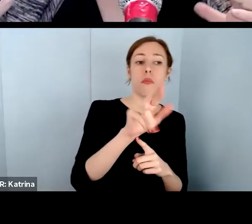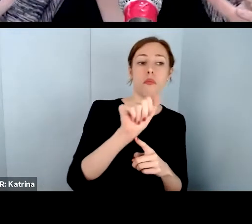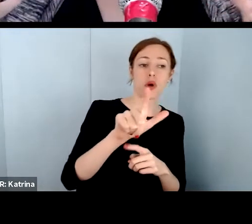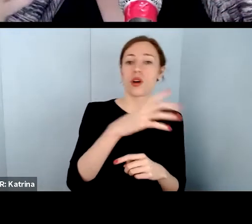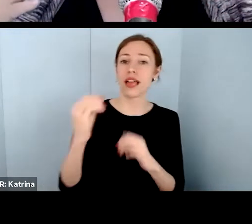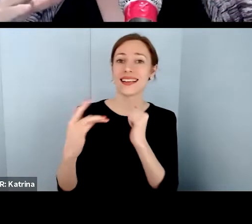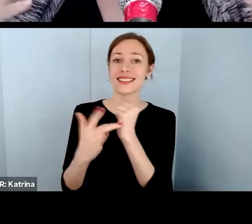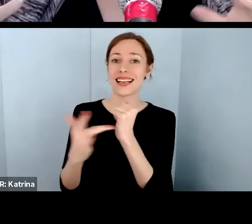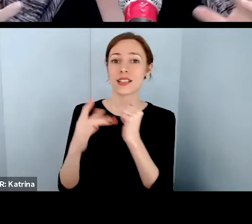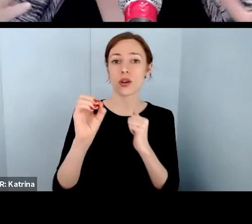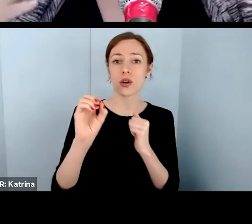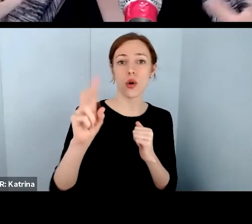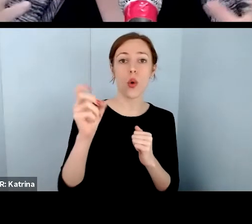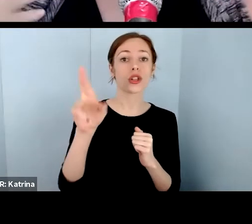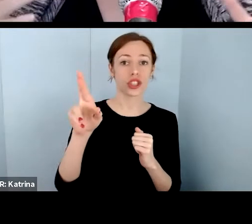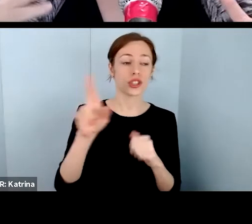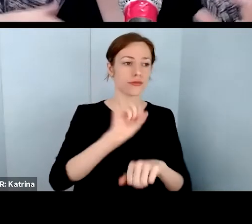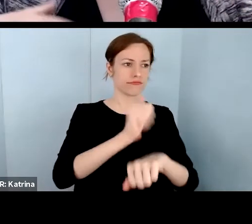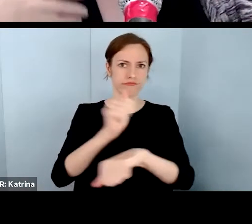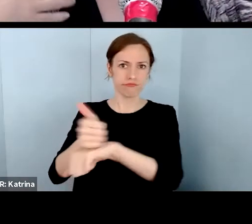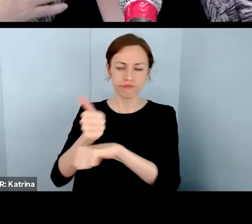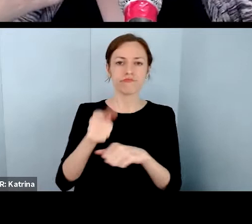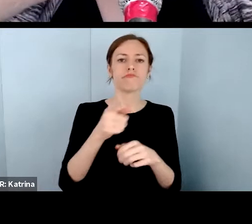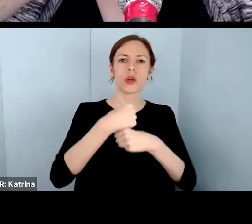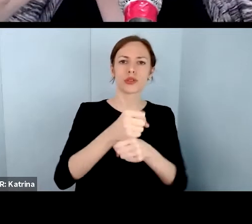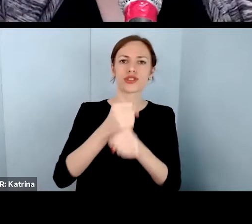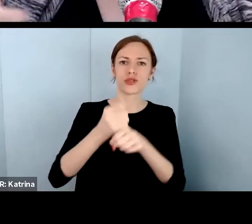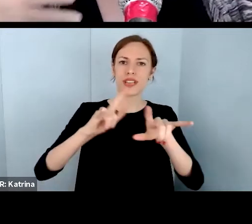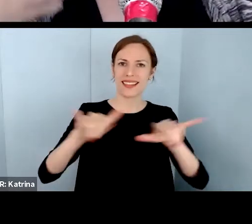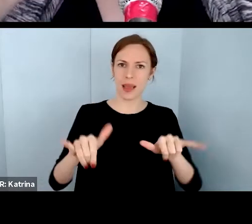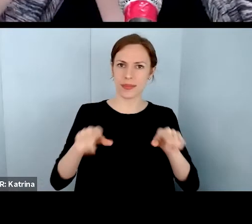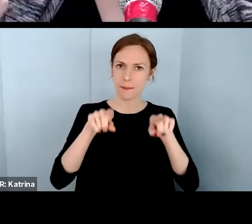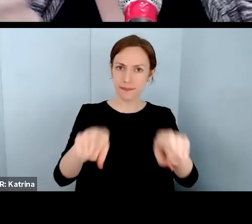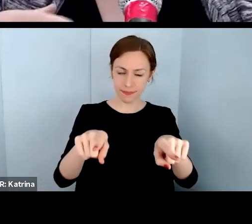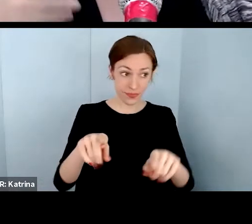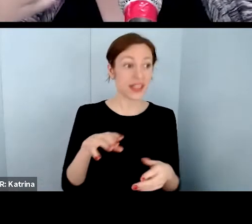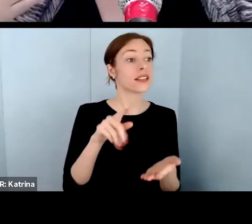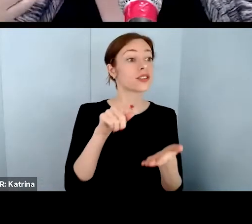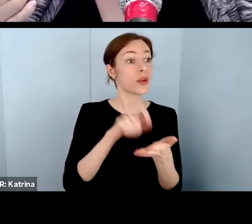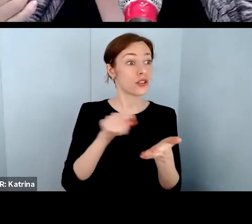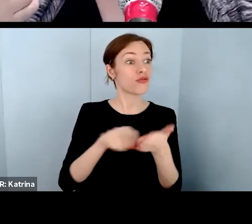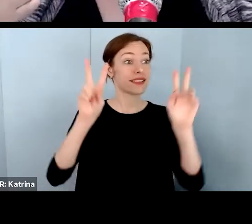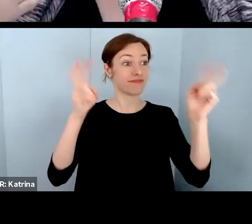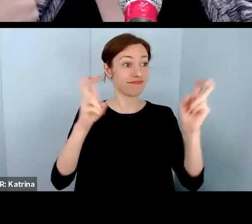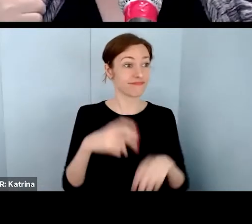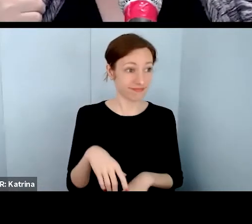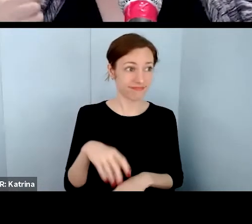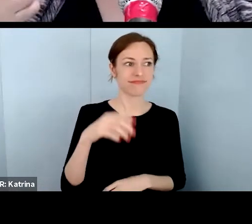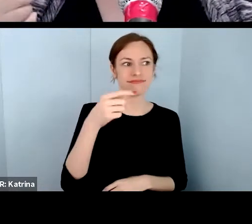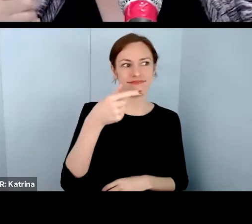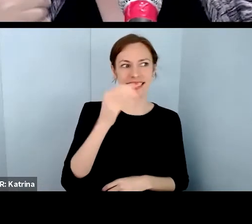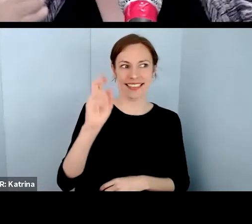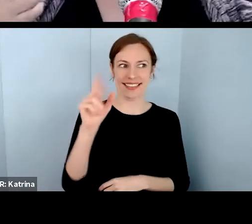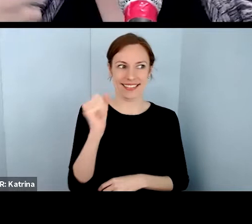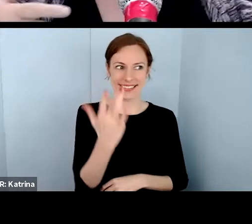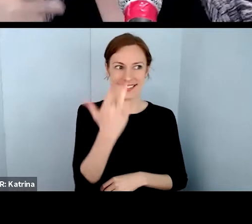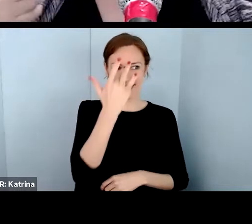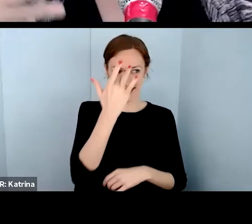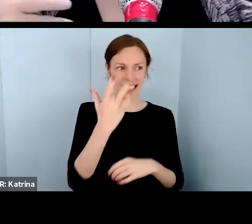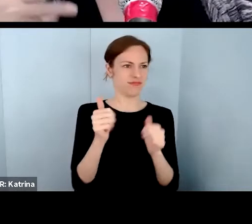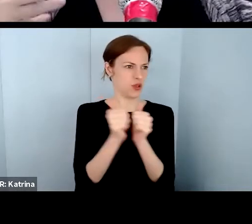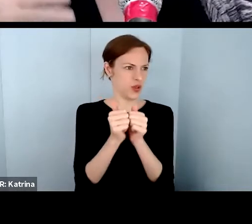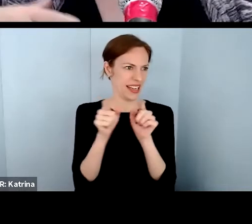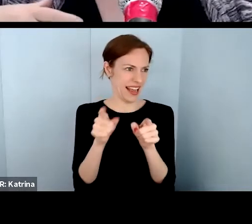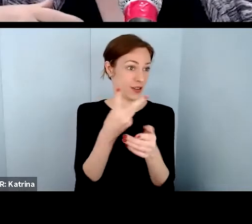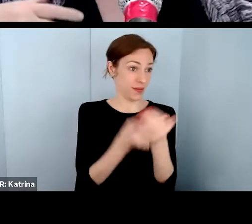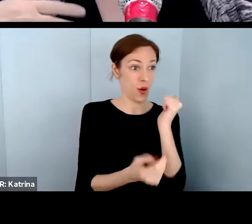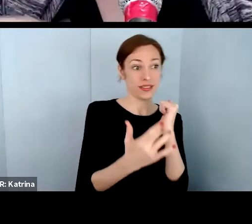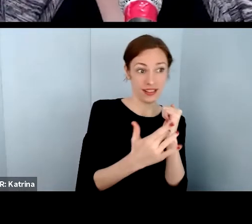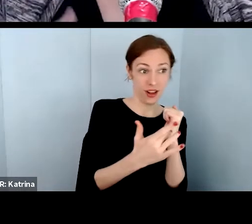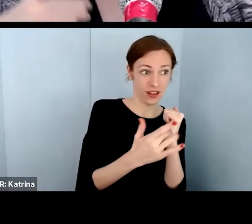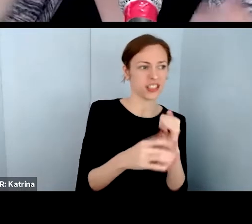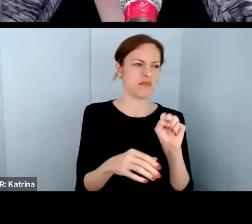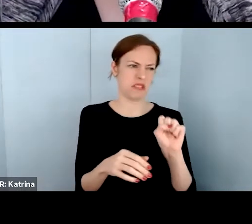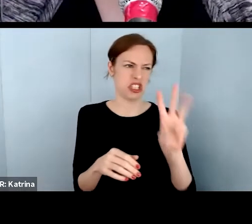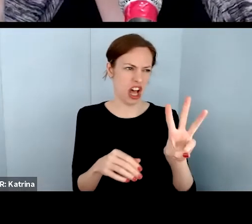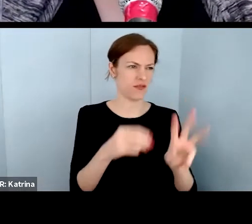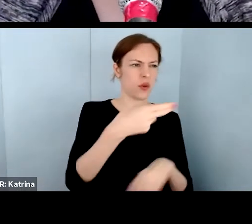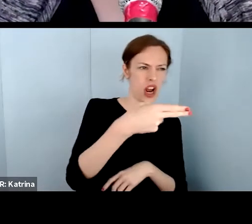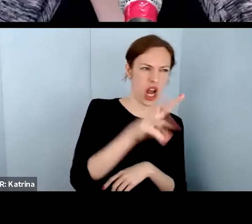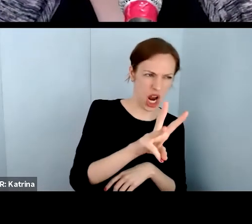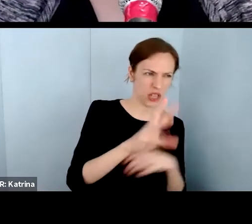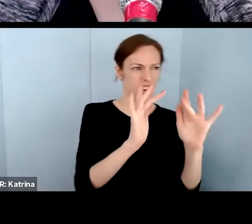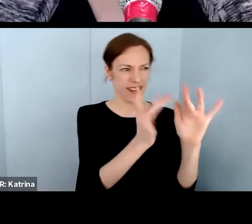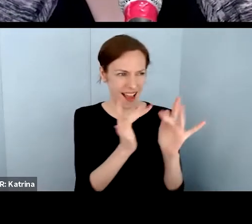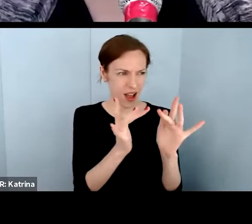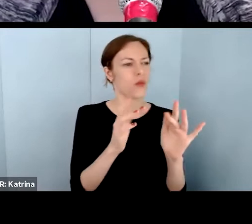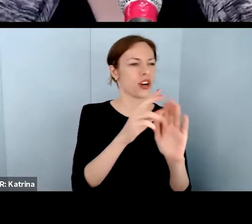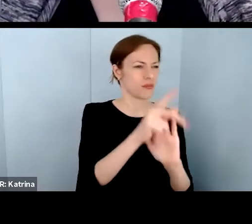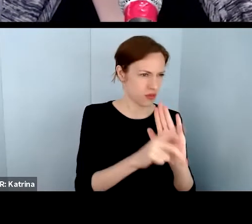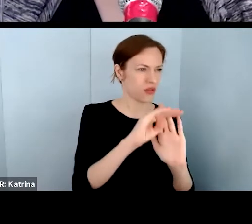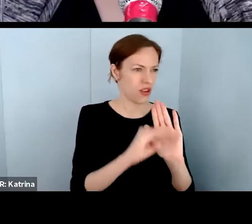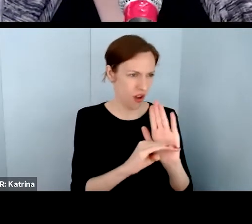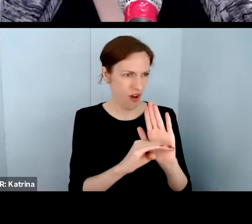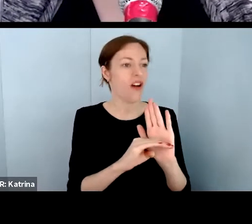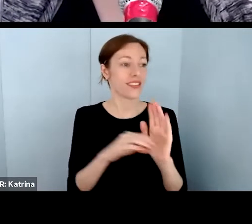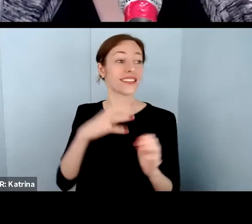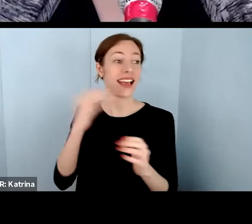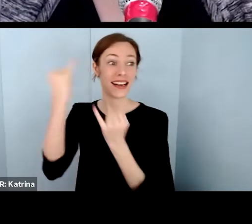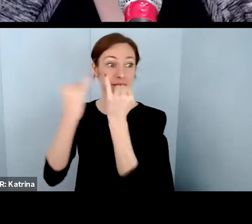two things are produced at the same time so he writes geeks fashion together both technology and principally software, hardware networks and protocols and imagination of the proper order of collective political and commercial action.